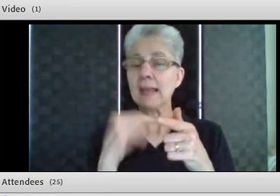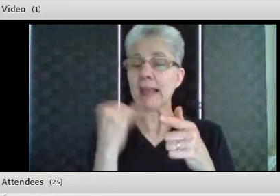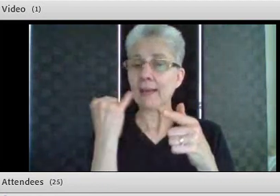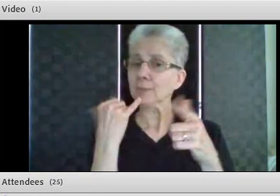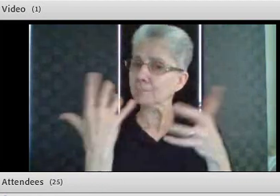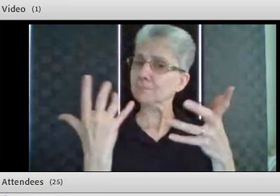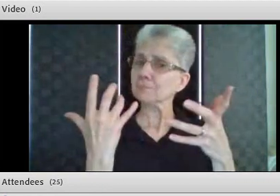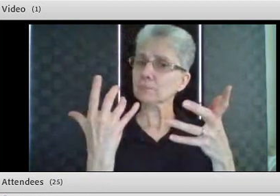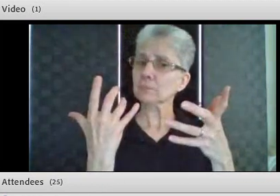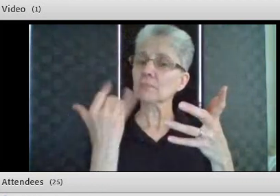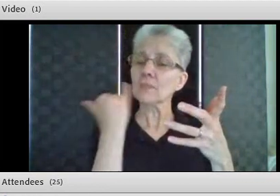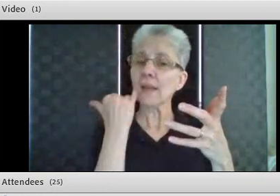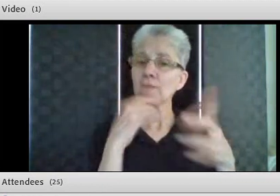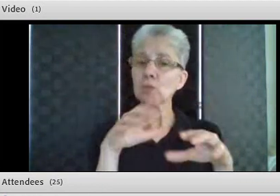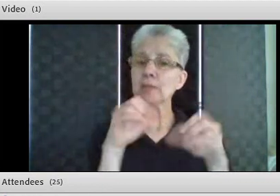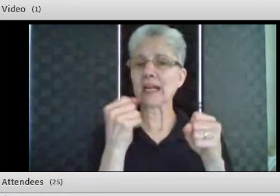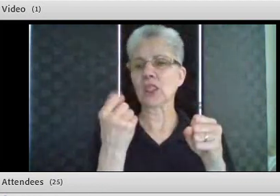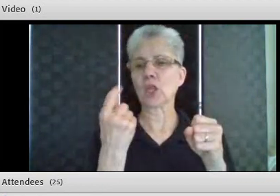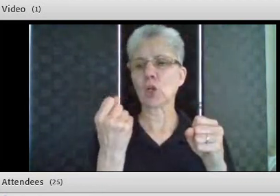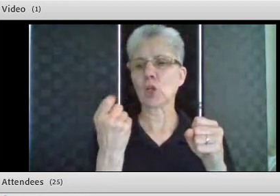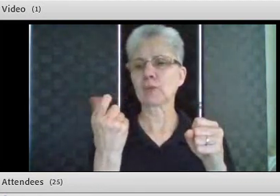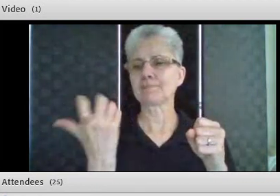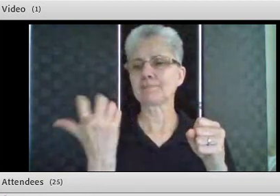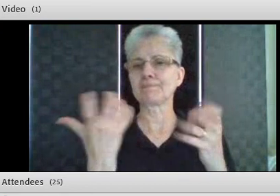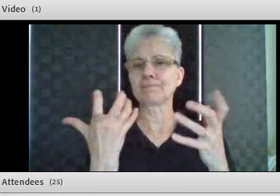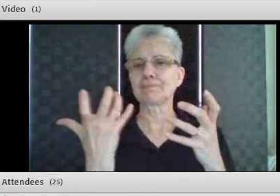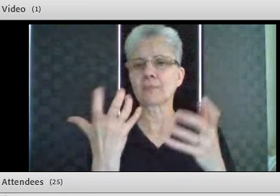and you have created yourself a harmonica,